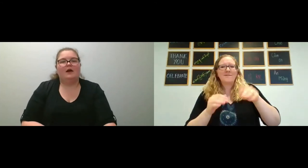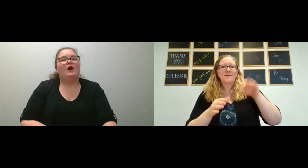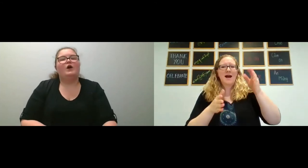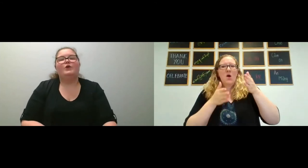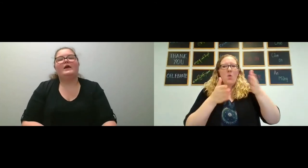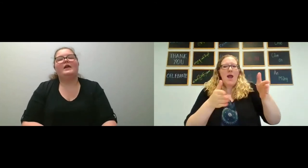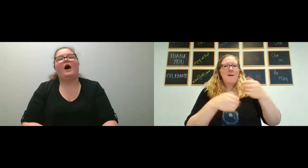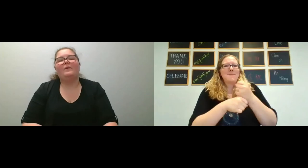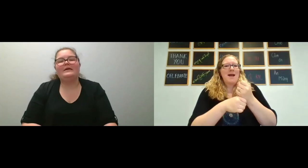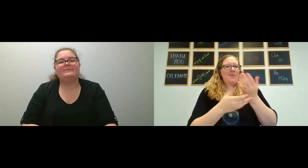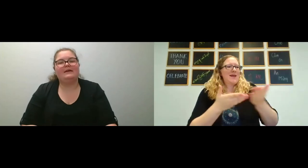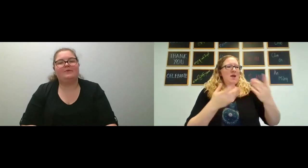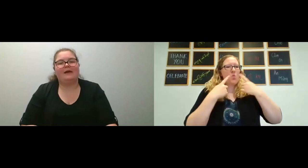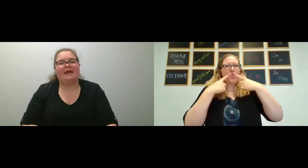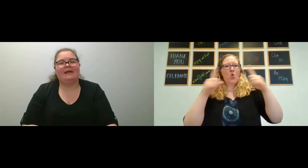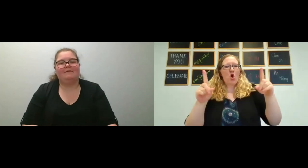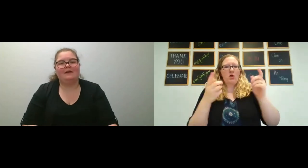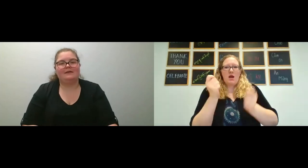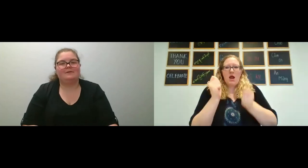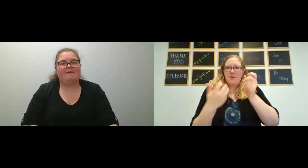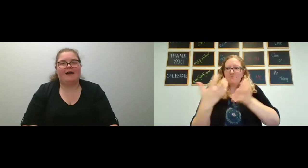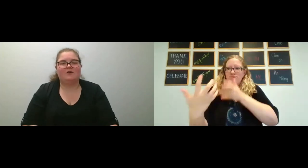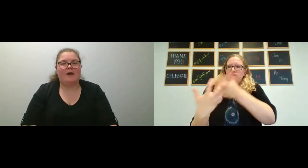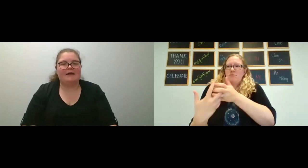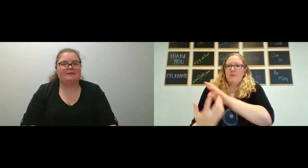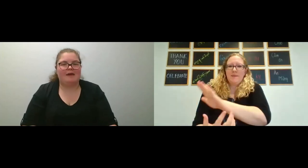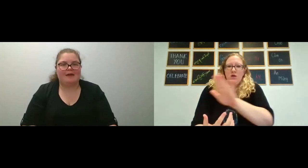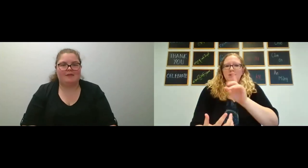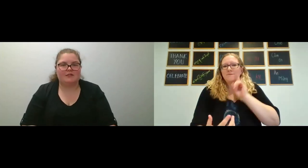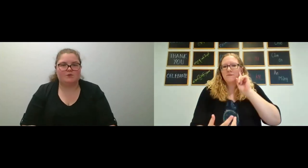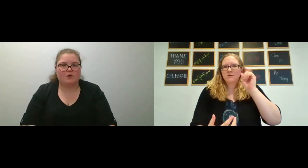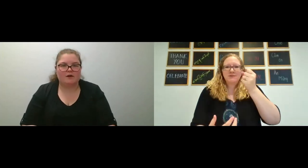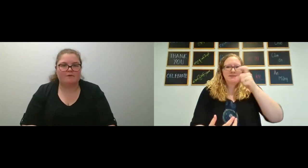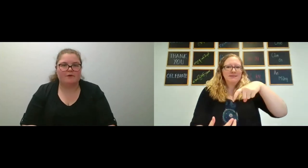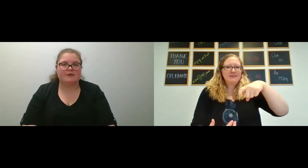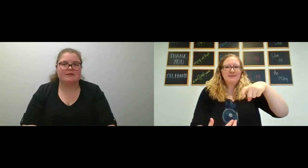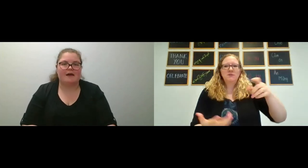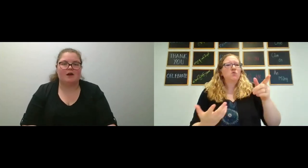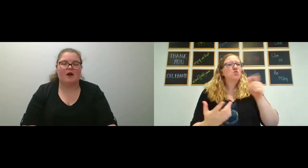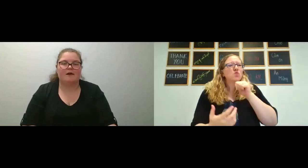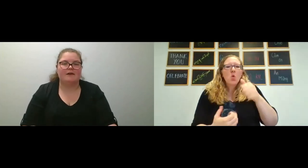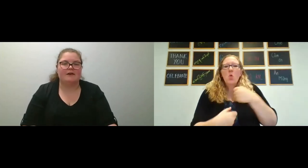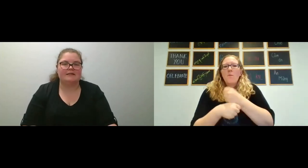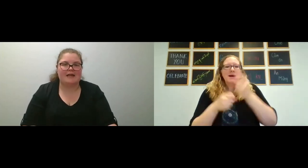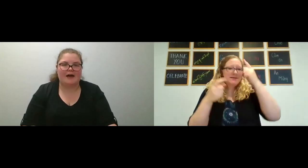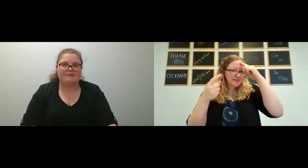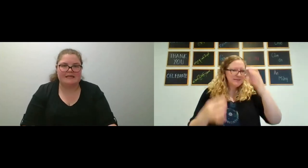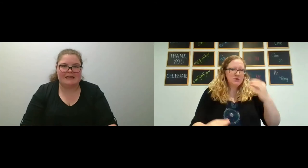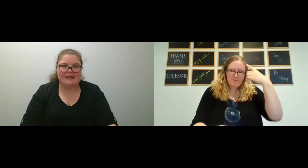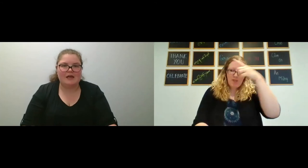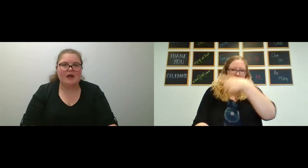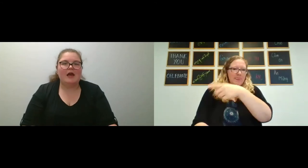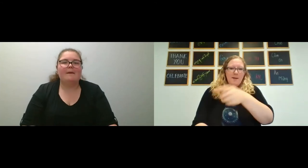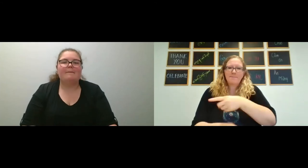You can always be creative to find a way to make things work for your Deaf and hard of hearing staff need,